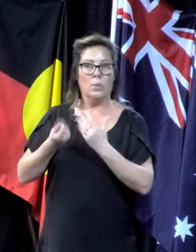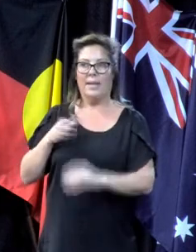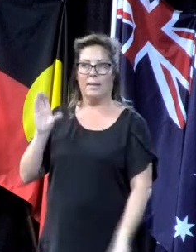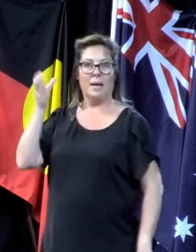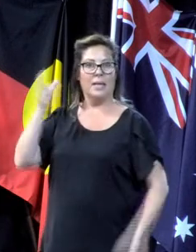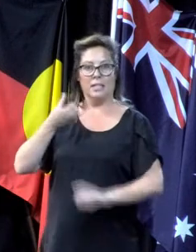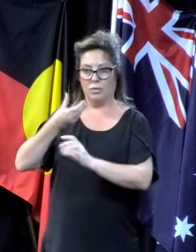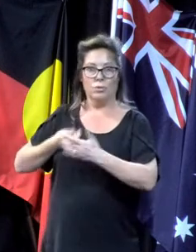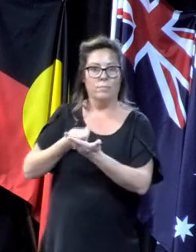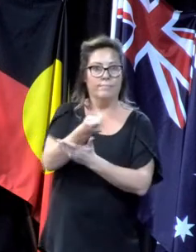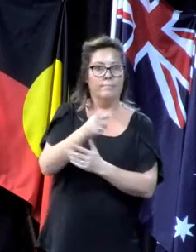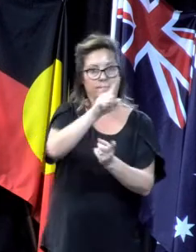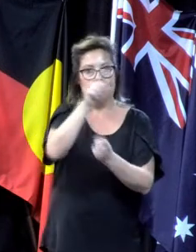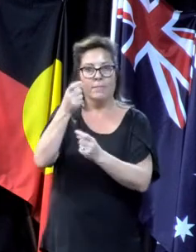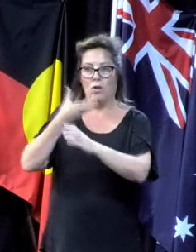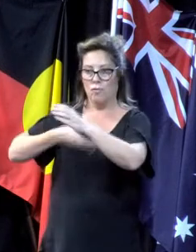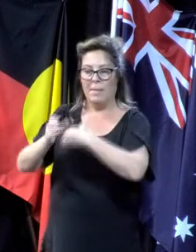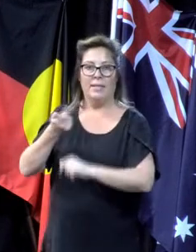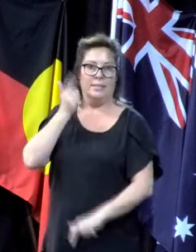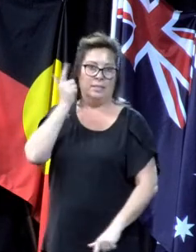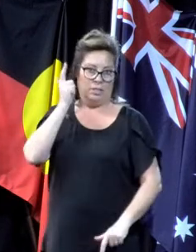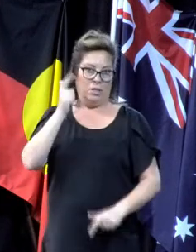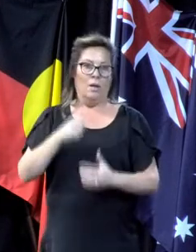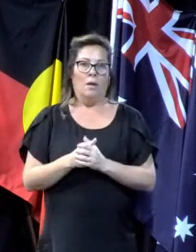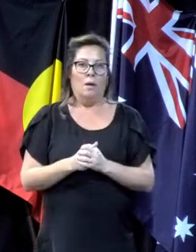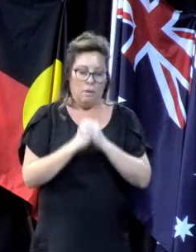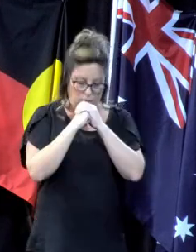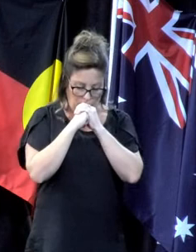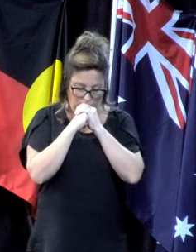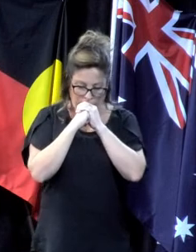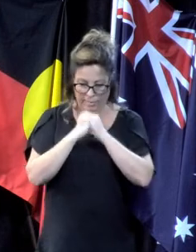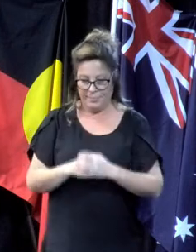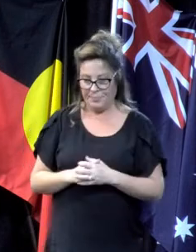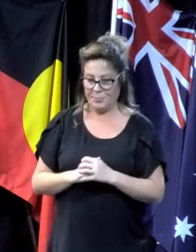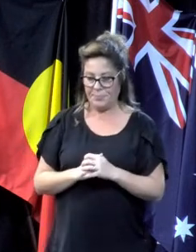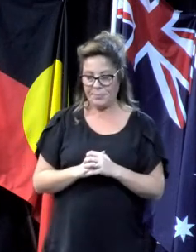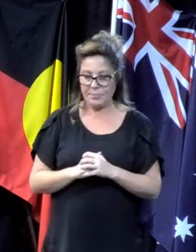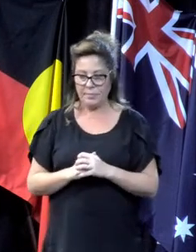if that teacher is coming out of a co-teaching arrangement, that teacher still needs to be replaced so that we maintain those two